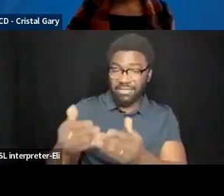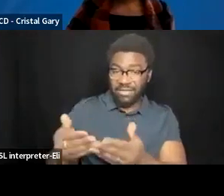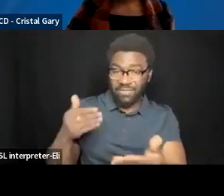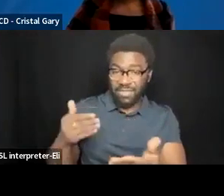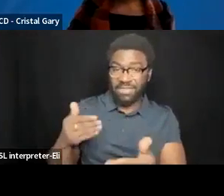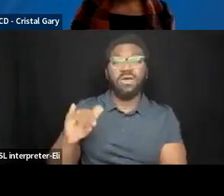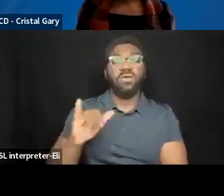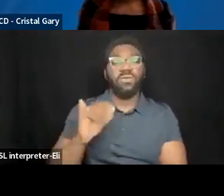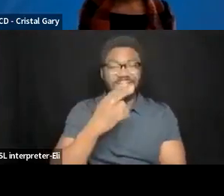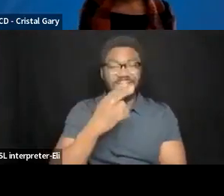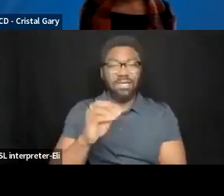you have your hand raised.